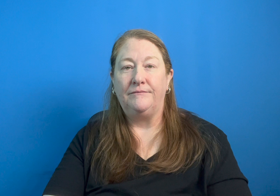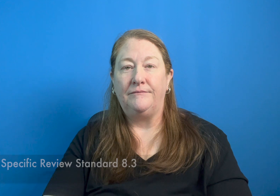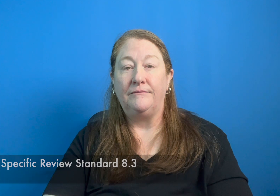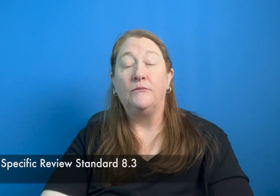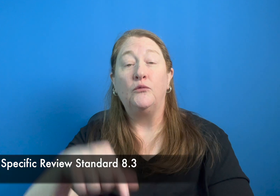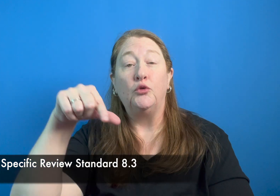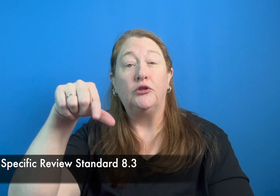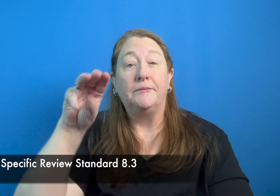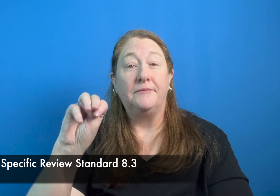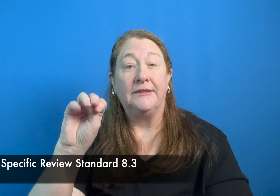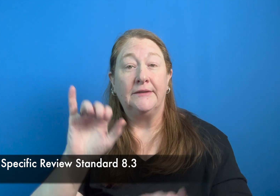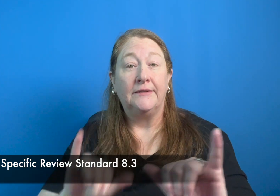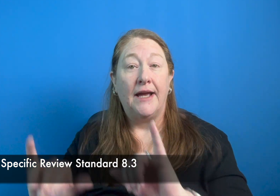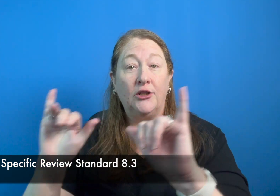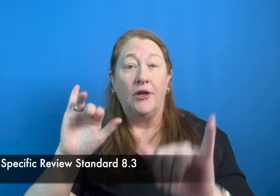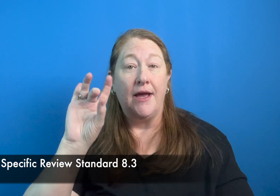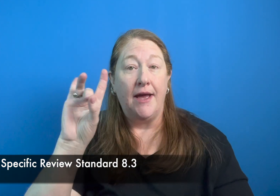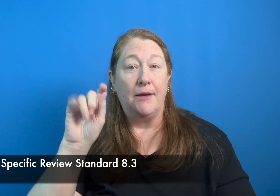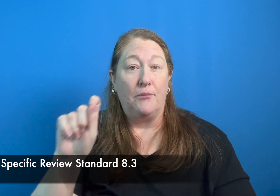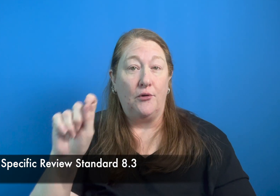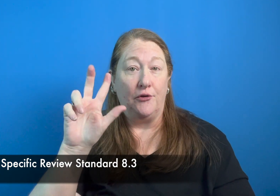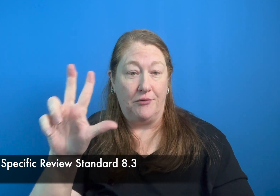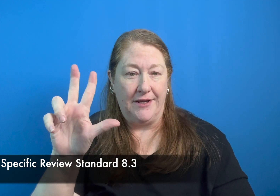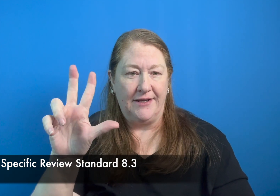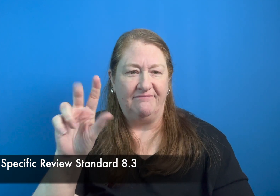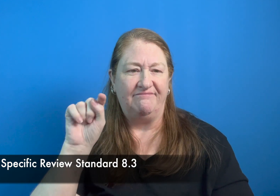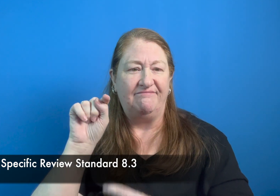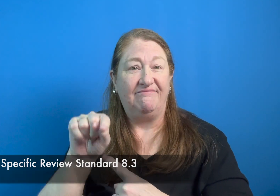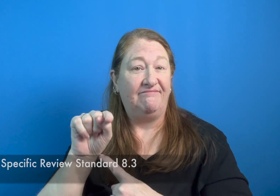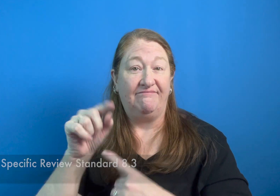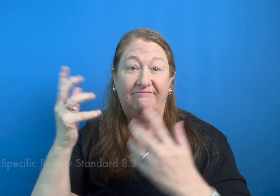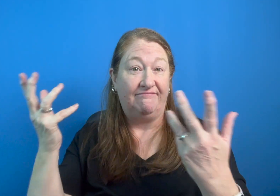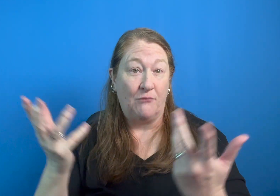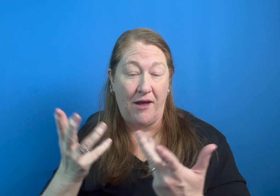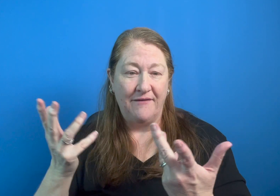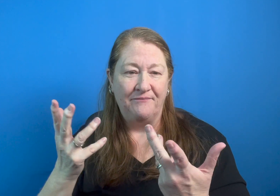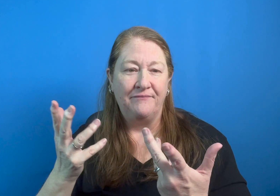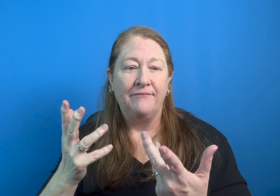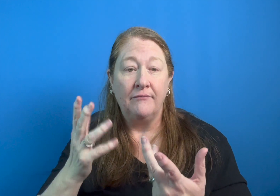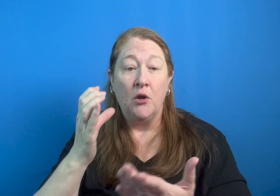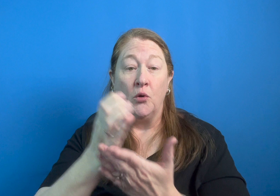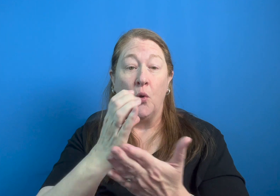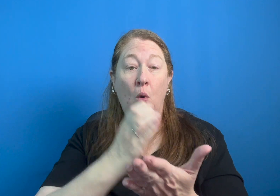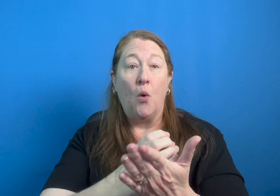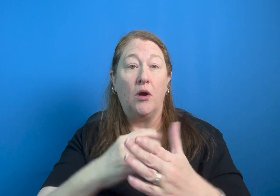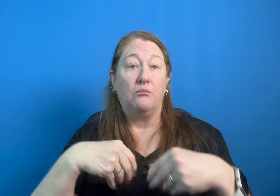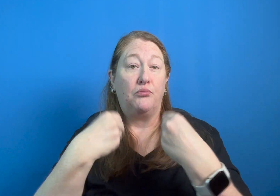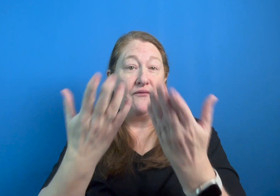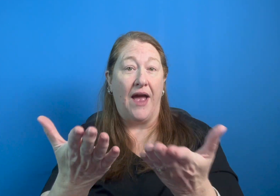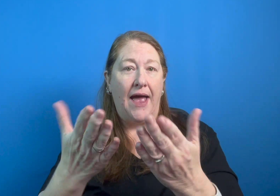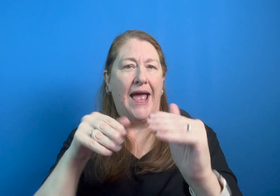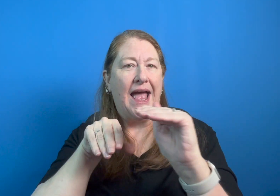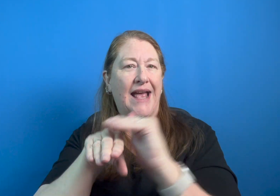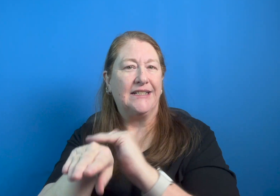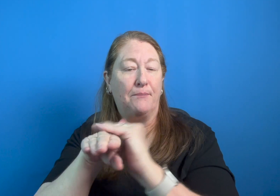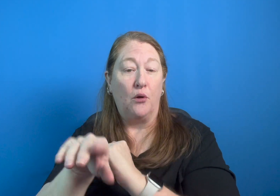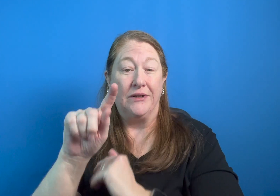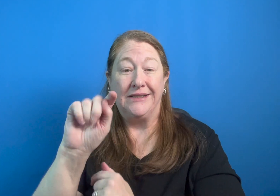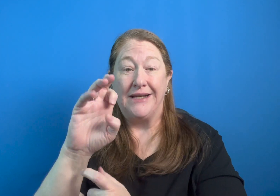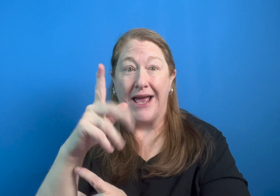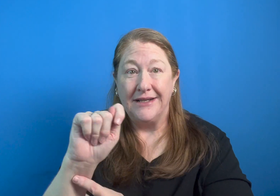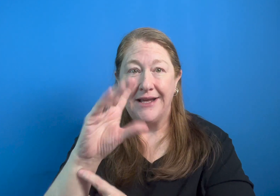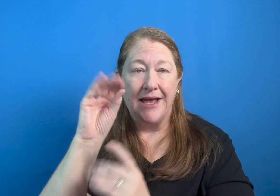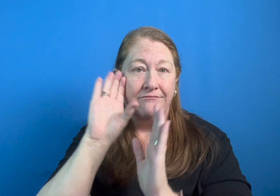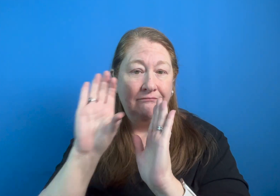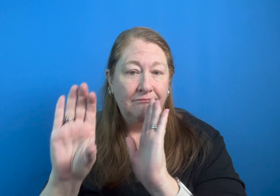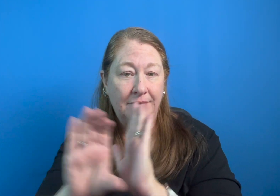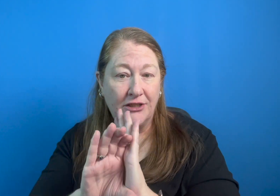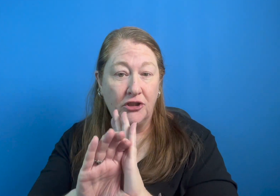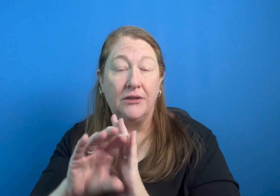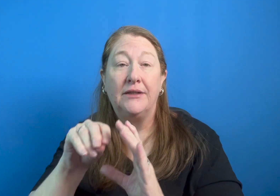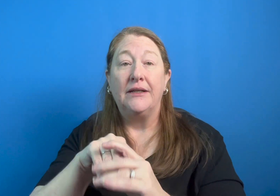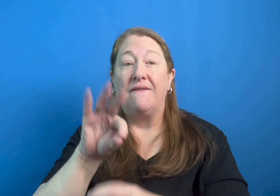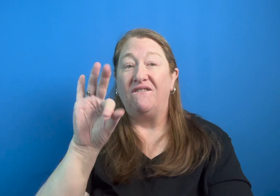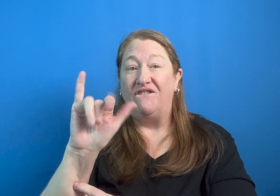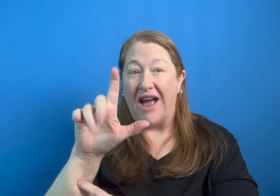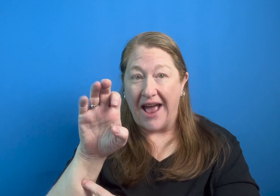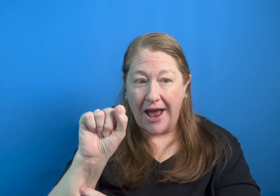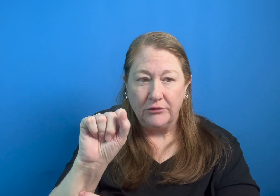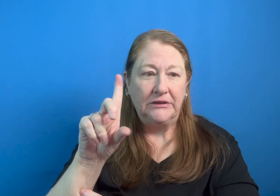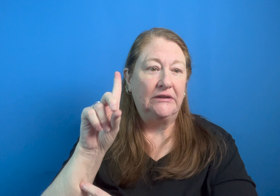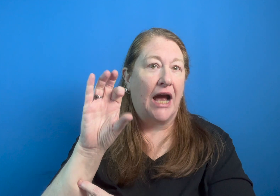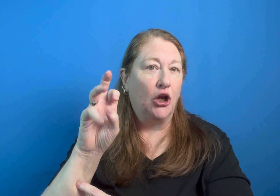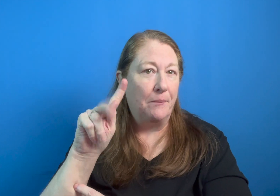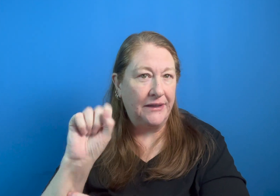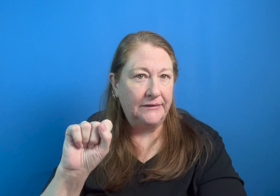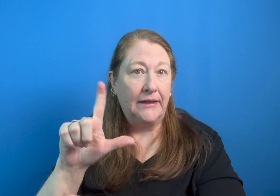Standard 8.3: The course provides accessible text and images in files, documents,